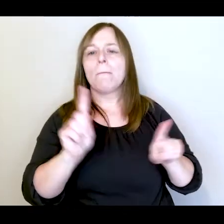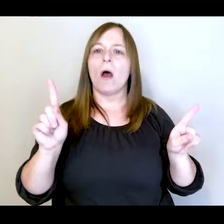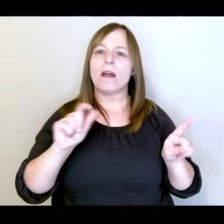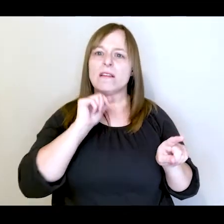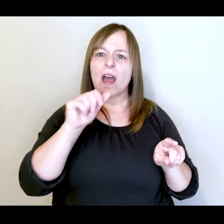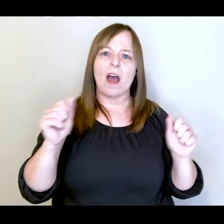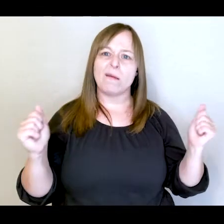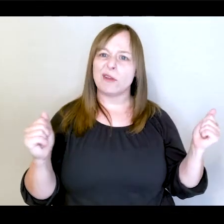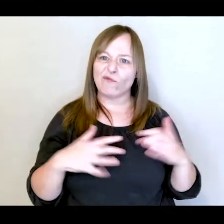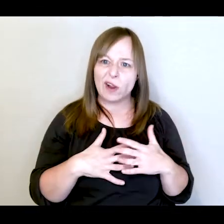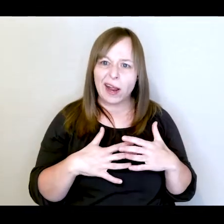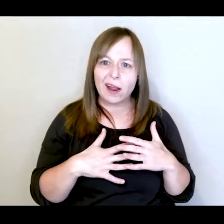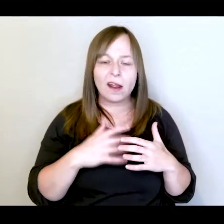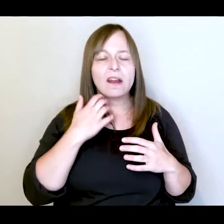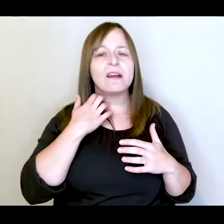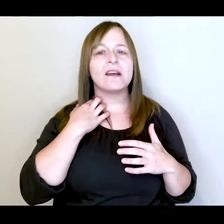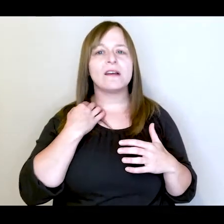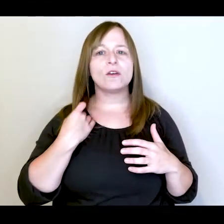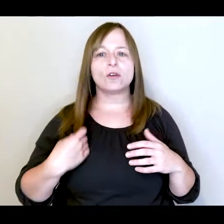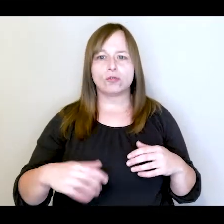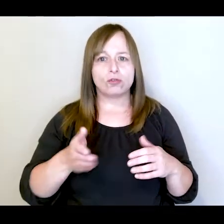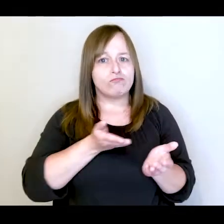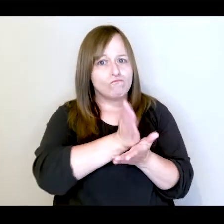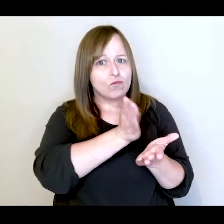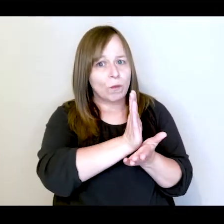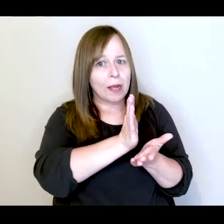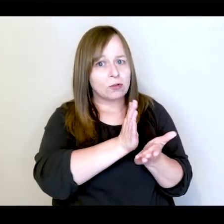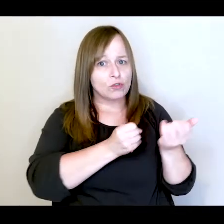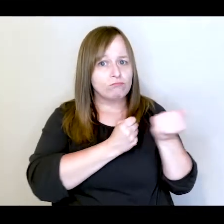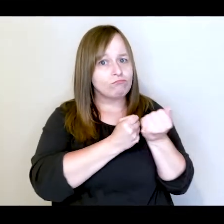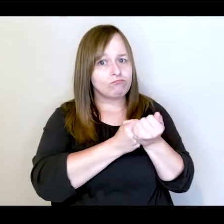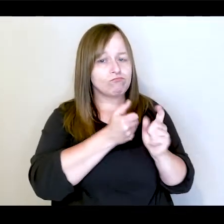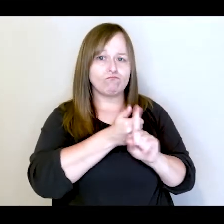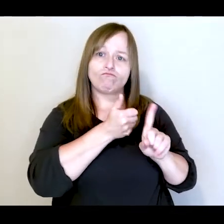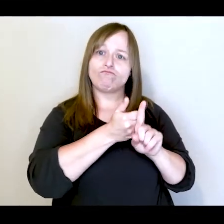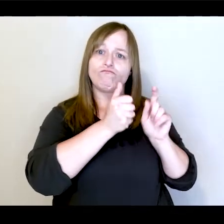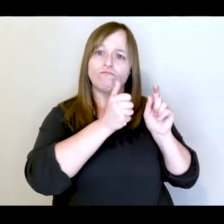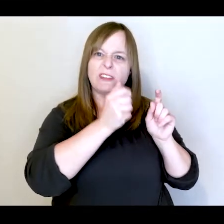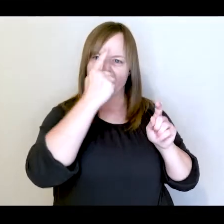you shouldn't be afraid to stand up for your rights and really think